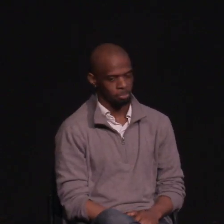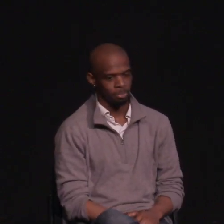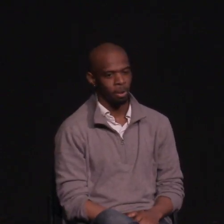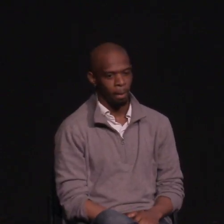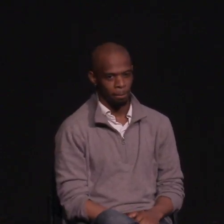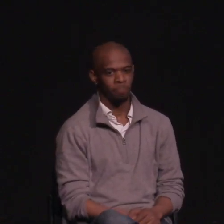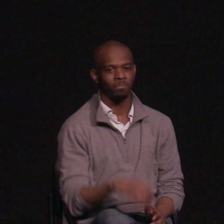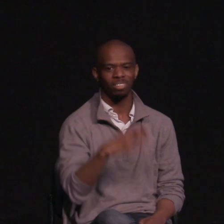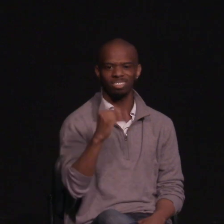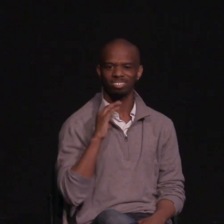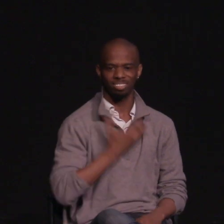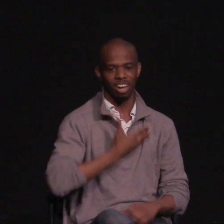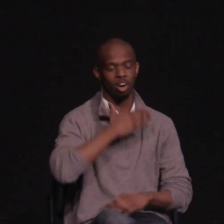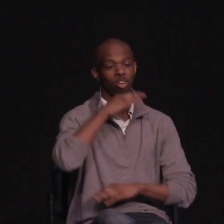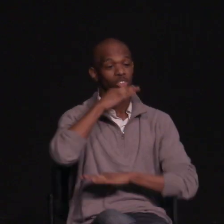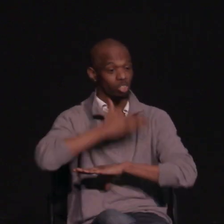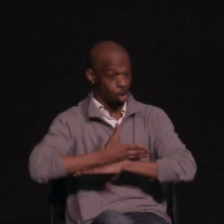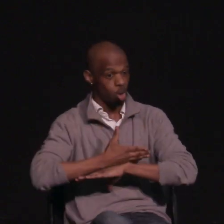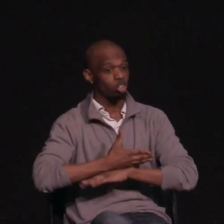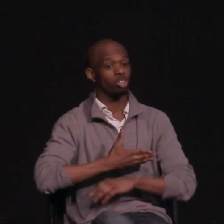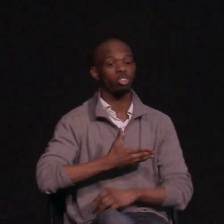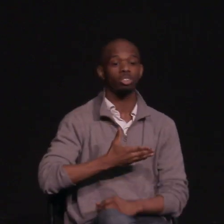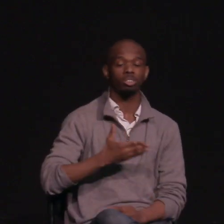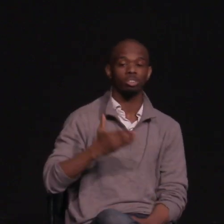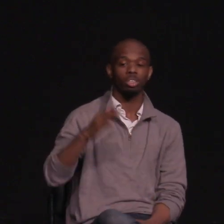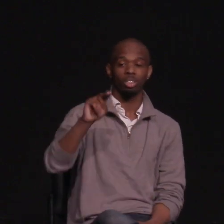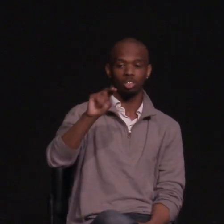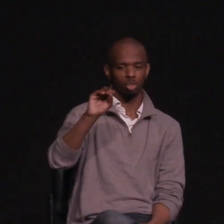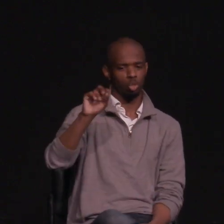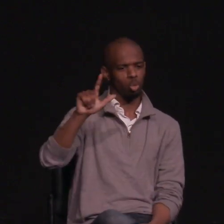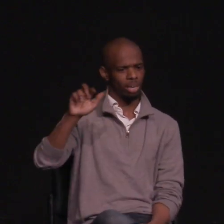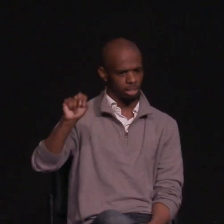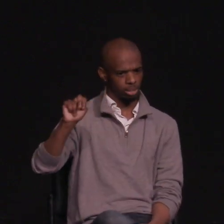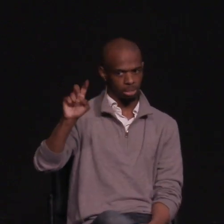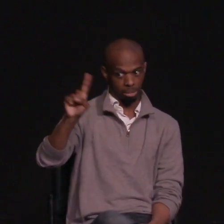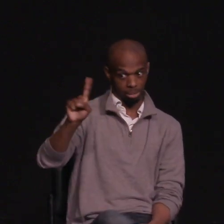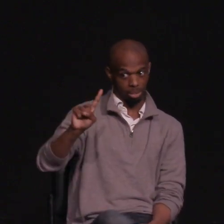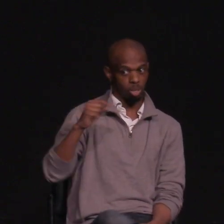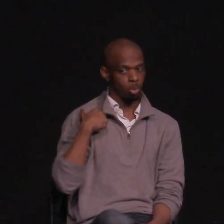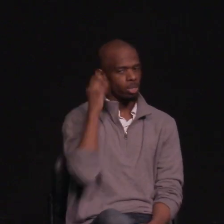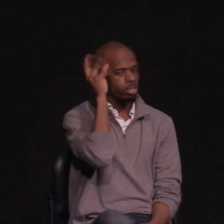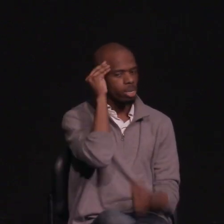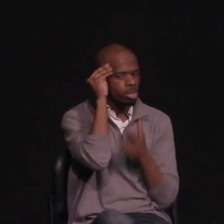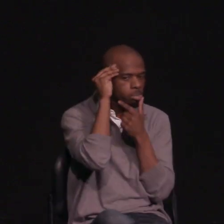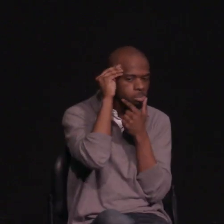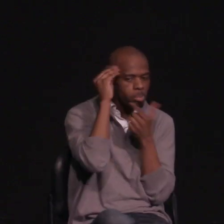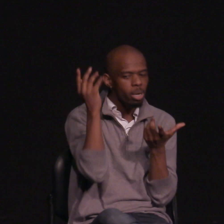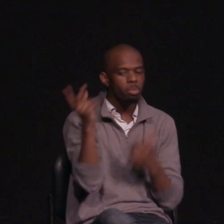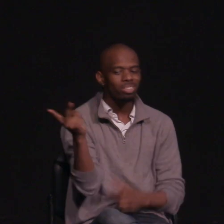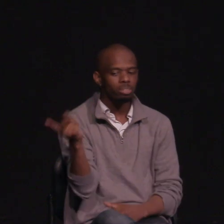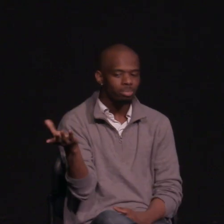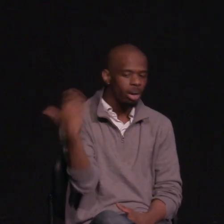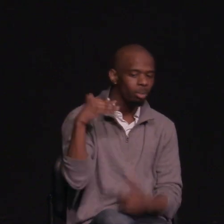and our daughters, Mila and Zenzi, who we had considered bringing today but I was like, "No, y'all going to school."